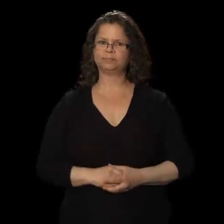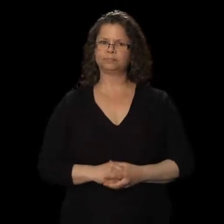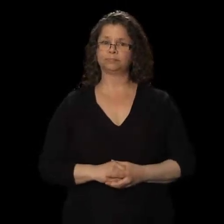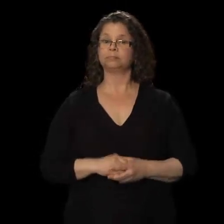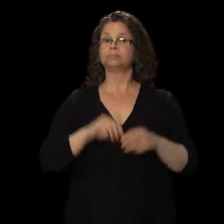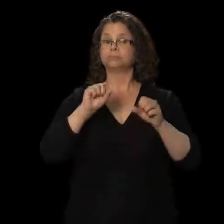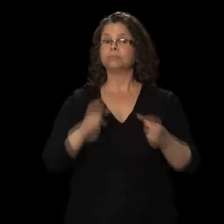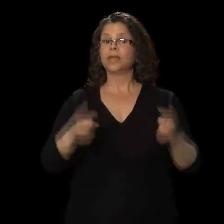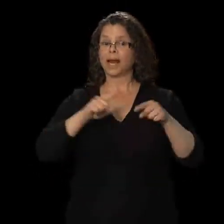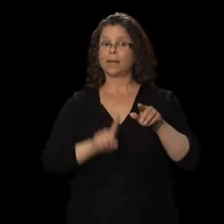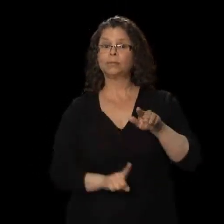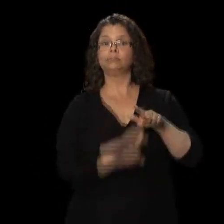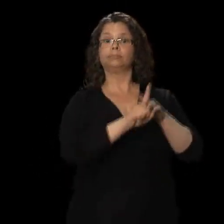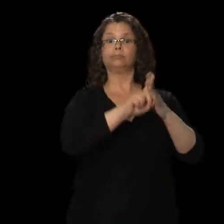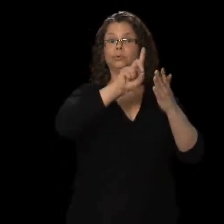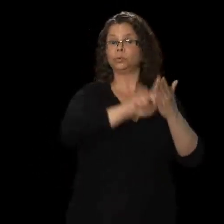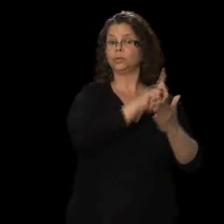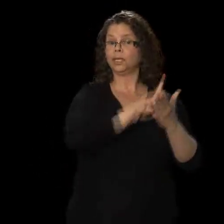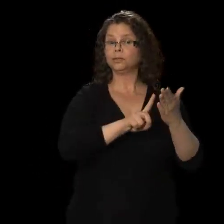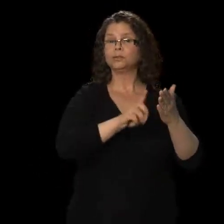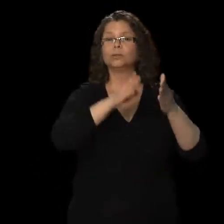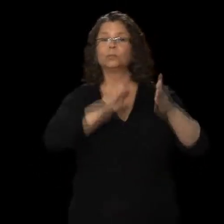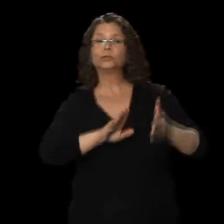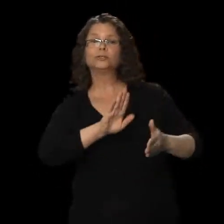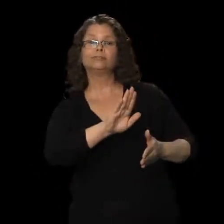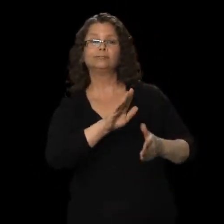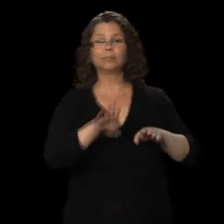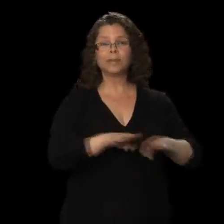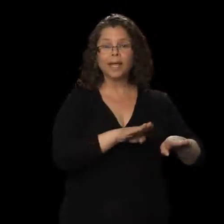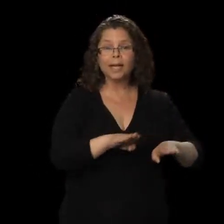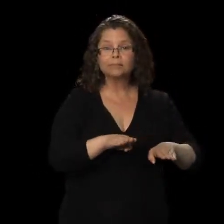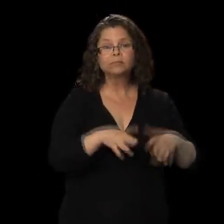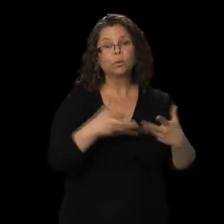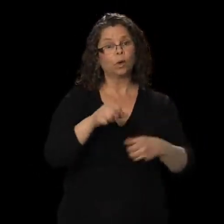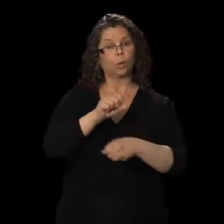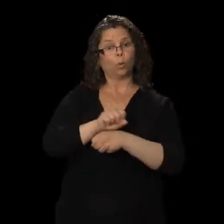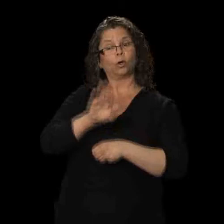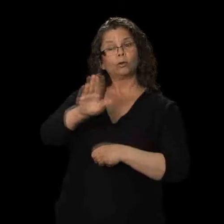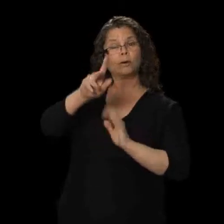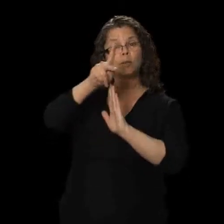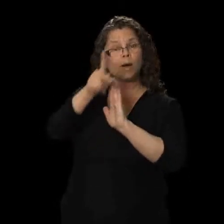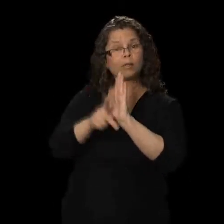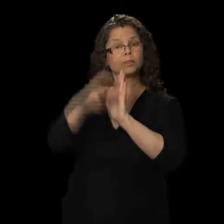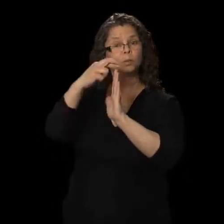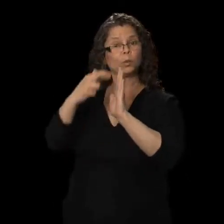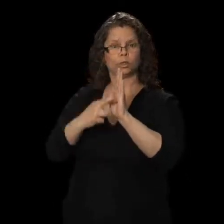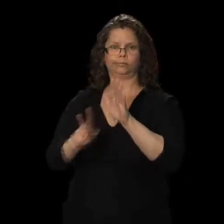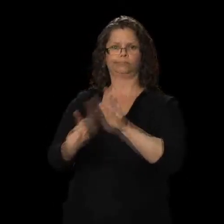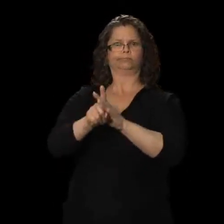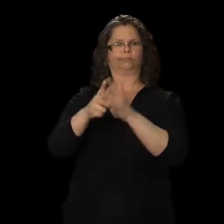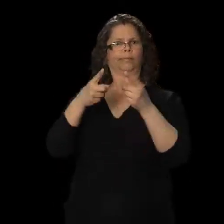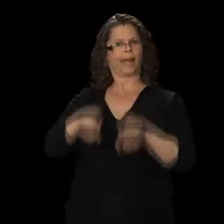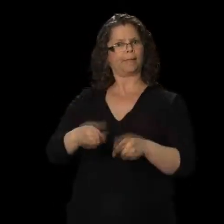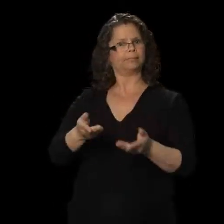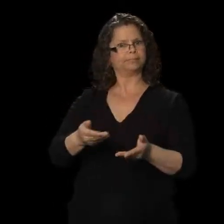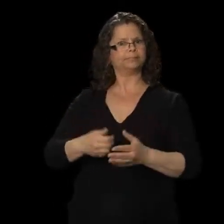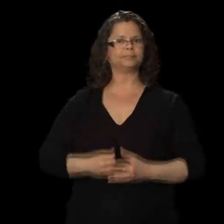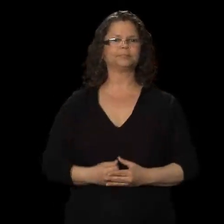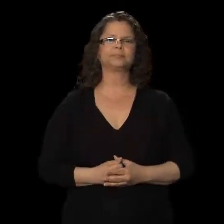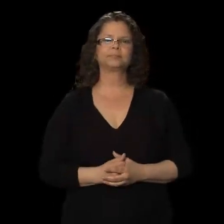Discrimination can result from a person’s actions or from an organization’s rules and policies.